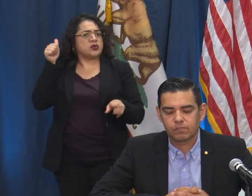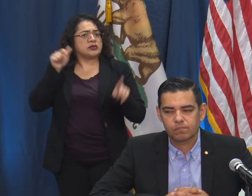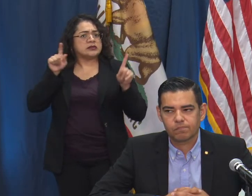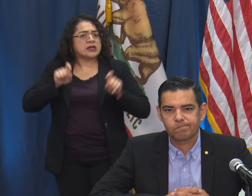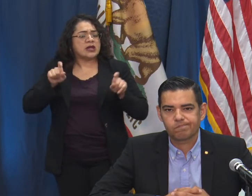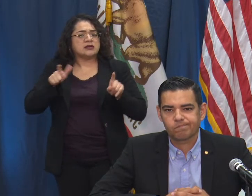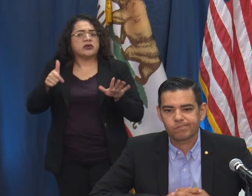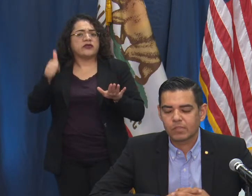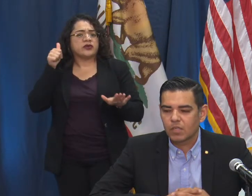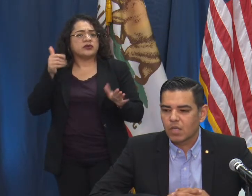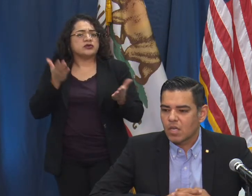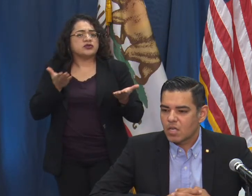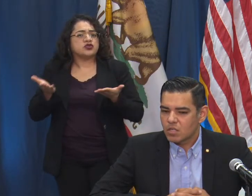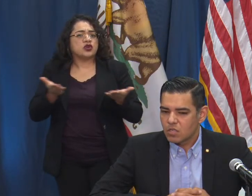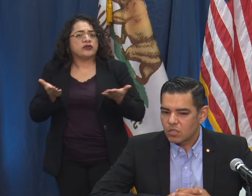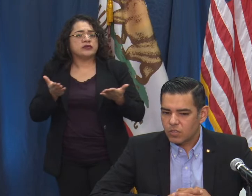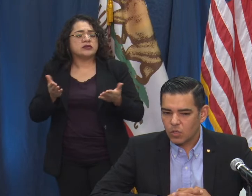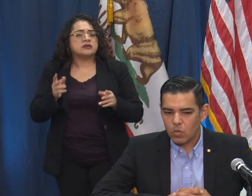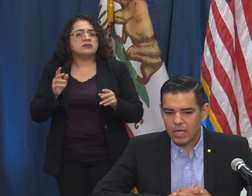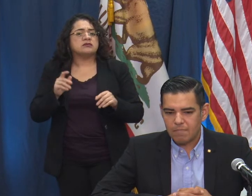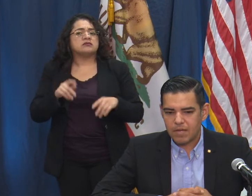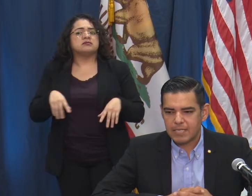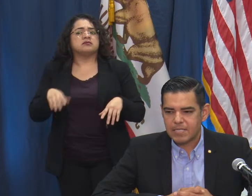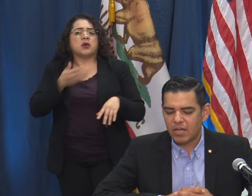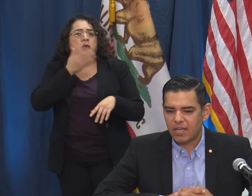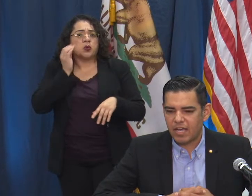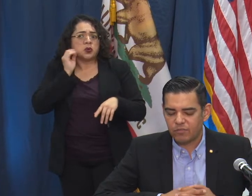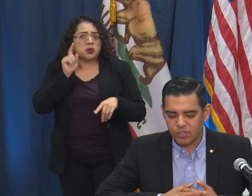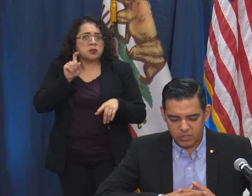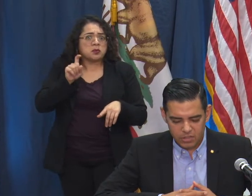elaborate on that please. I haven't checked the